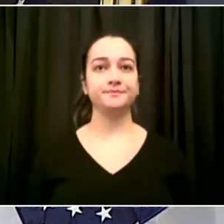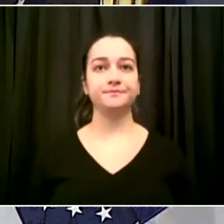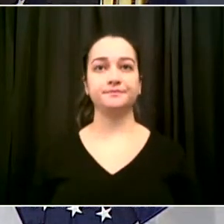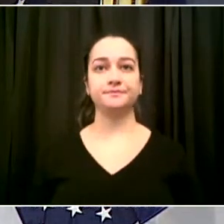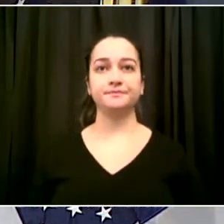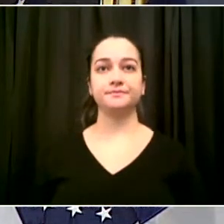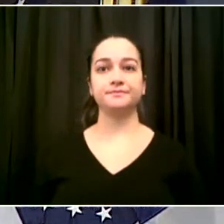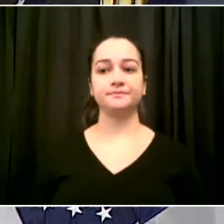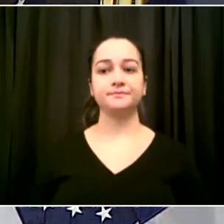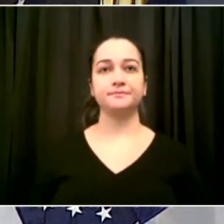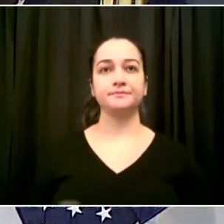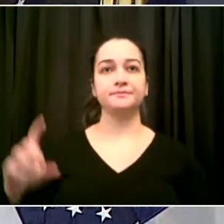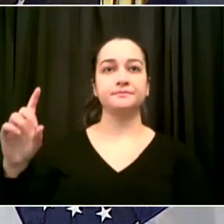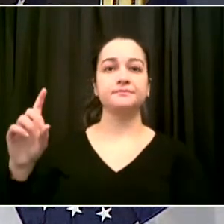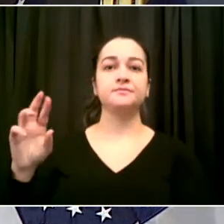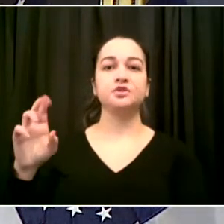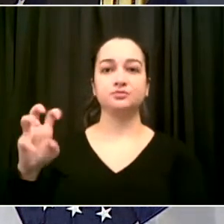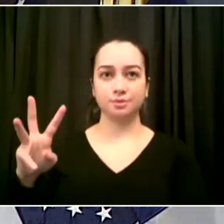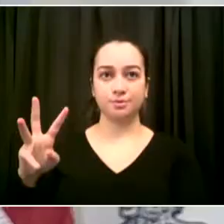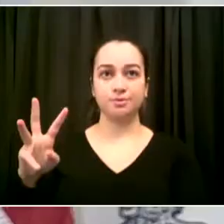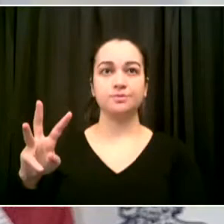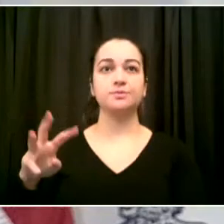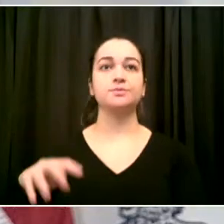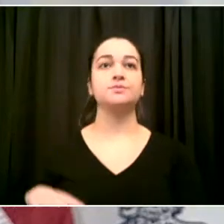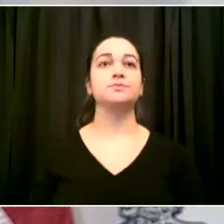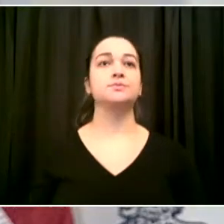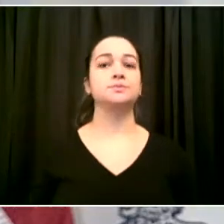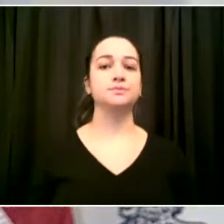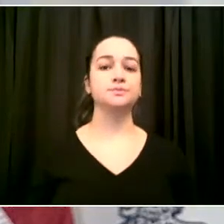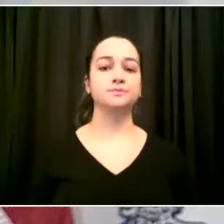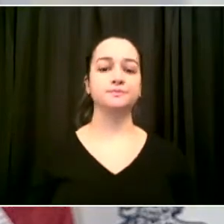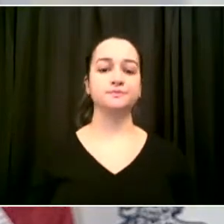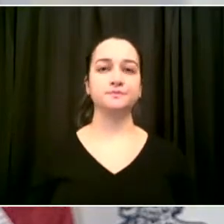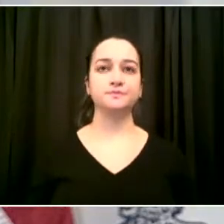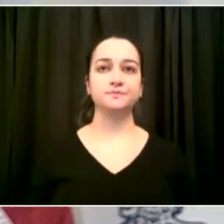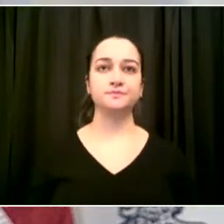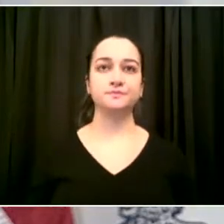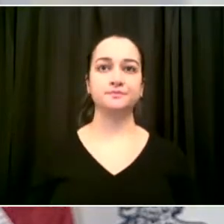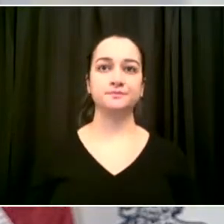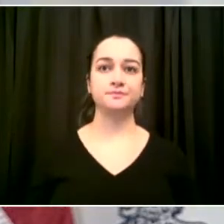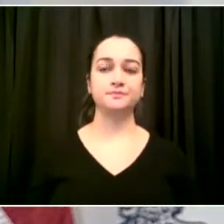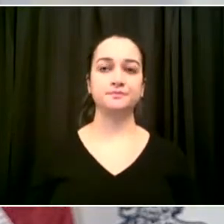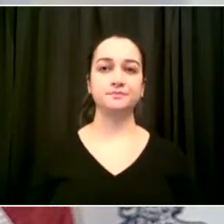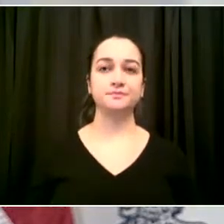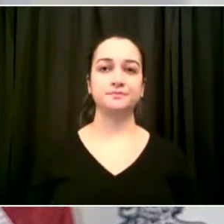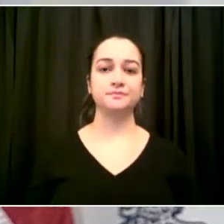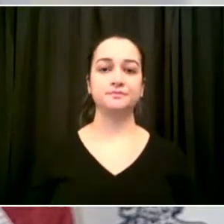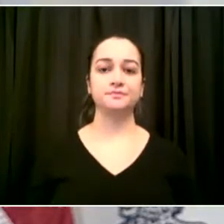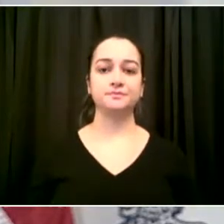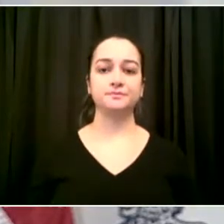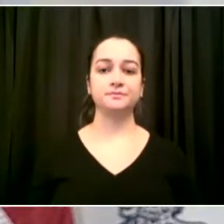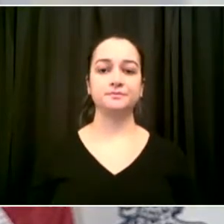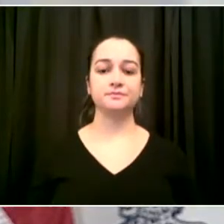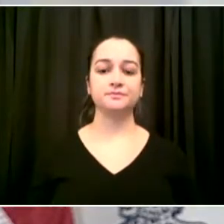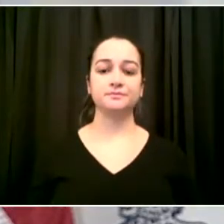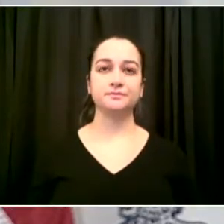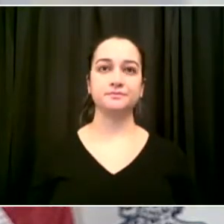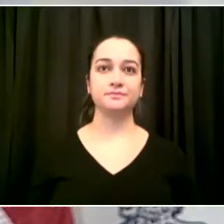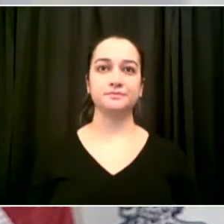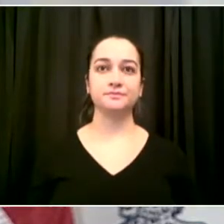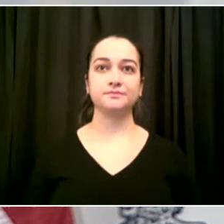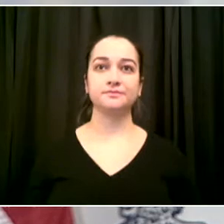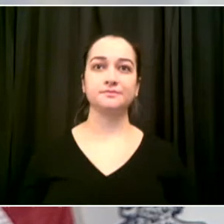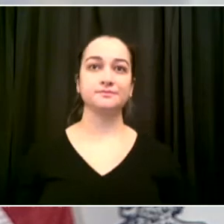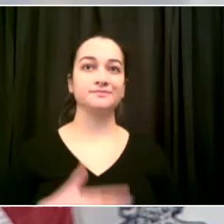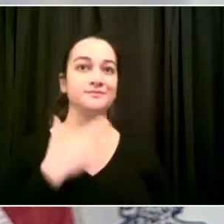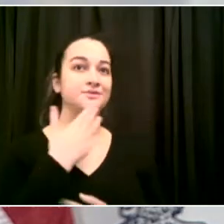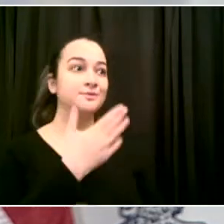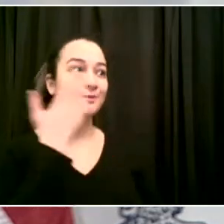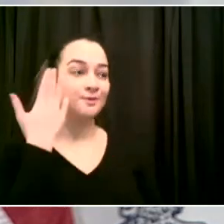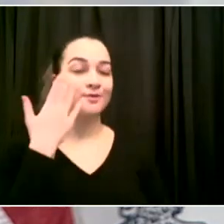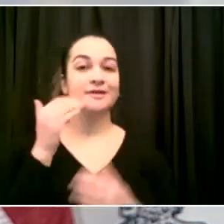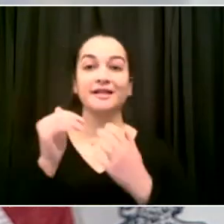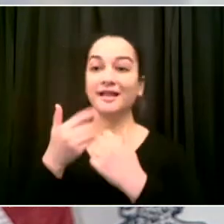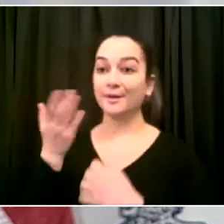FFOR TWO MMORE,